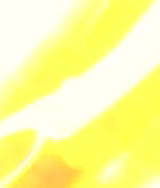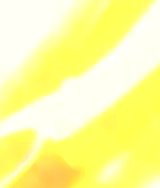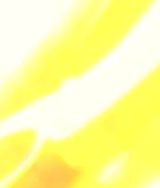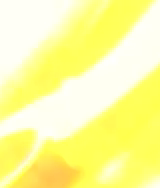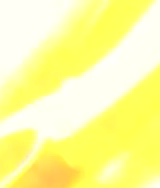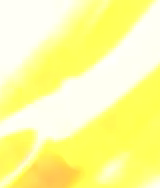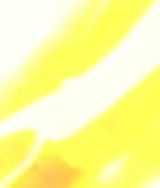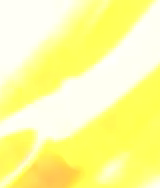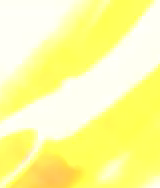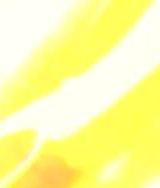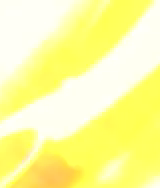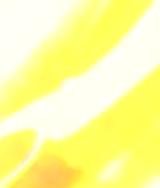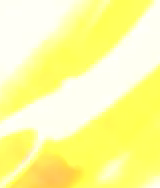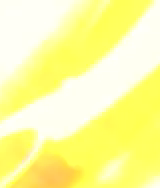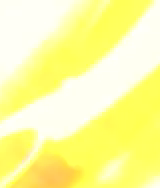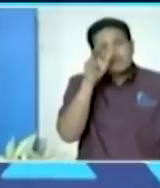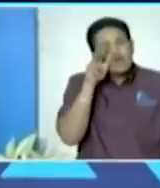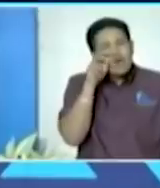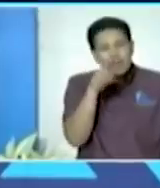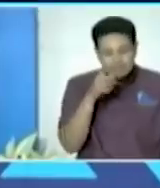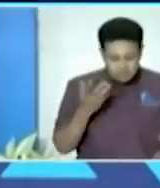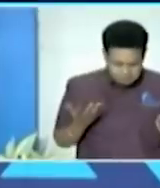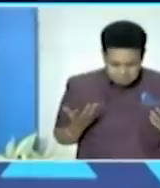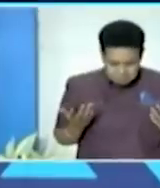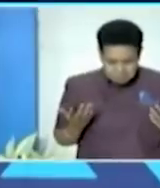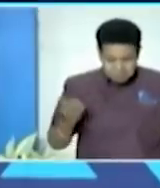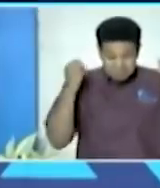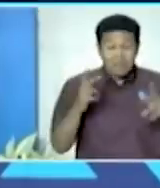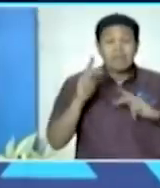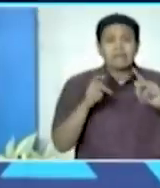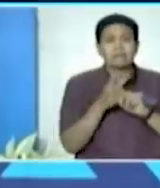he says nightclubs are hard to manage a number of persons who are